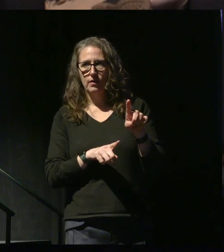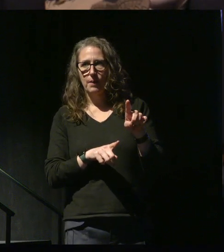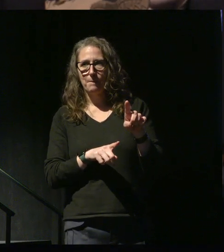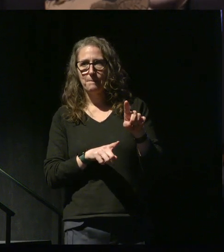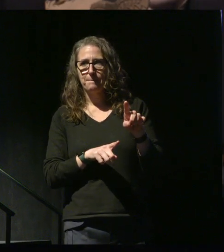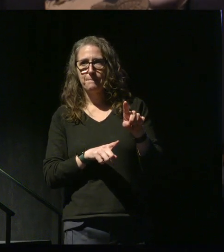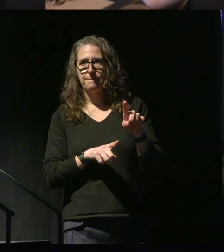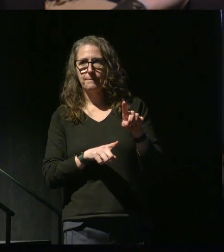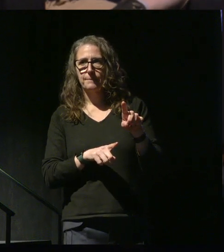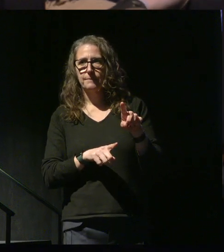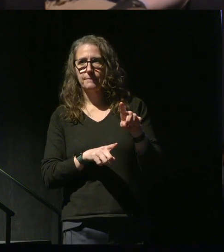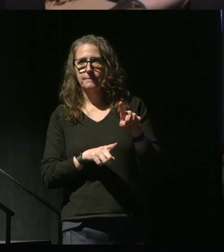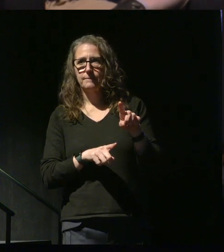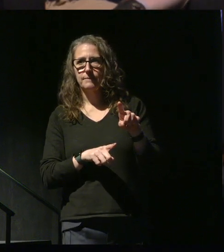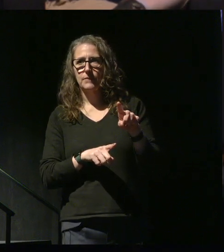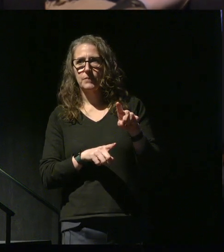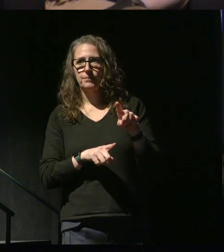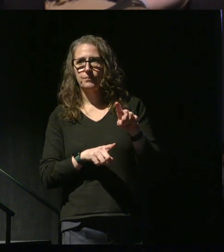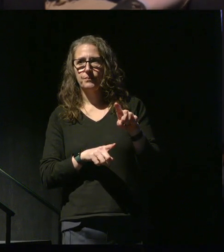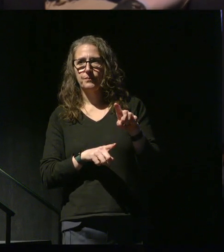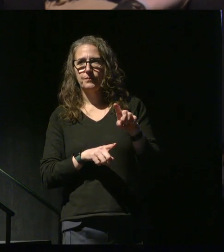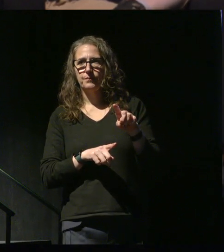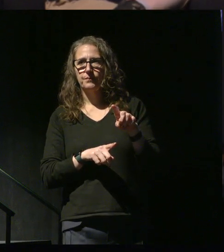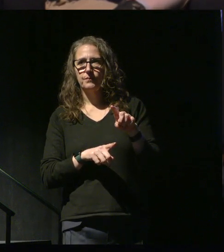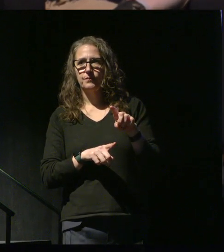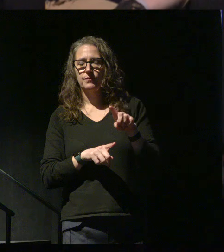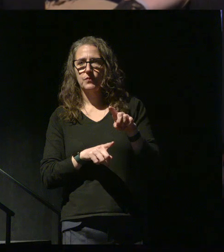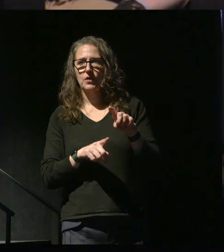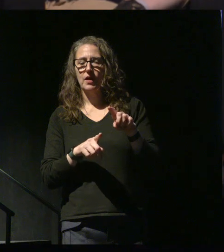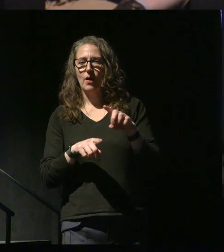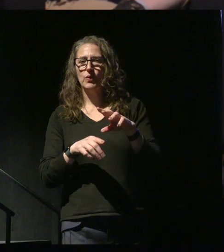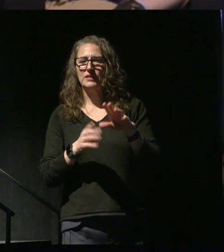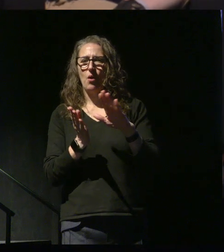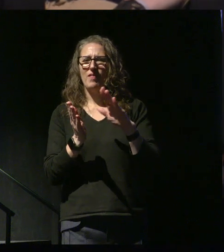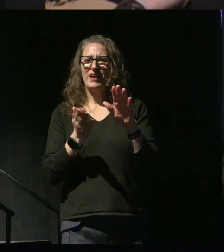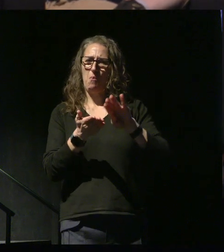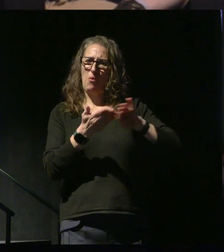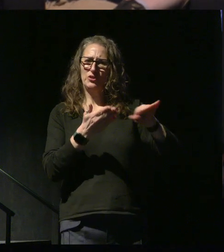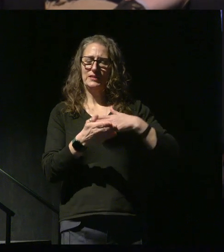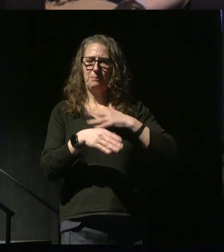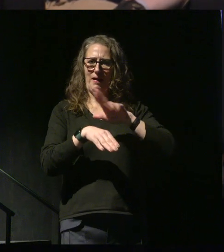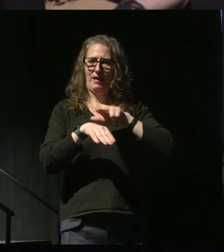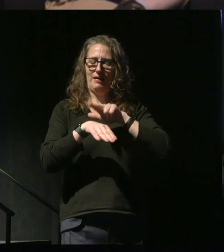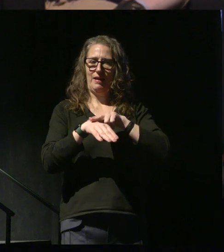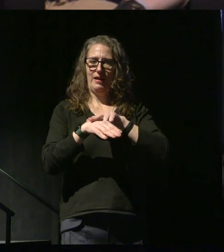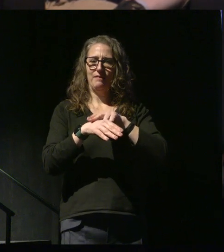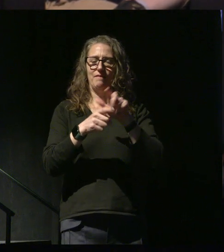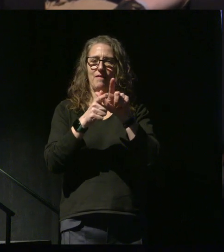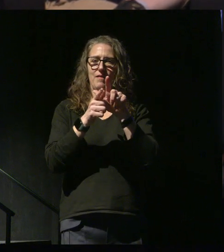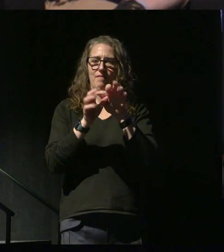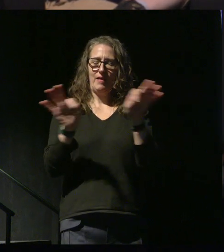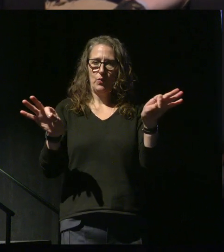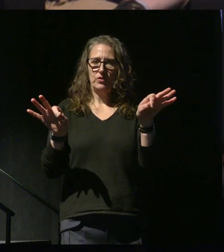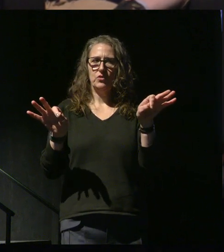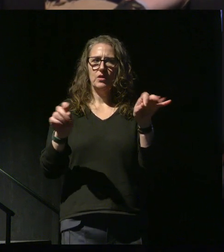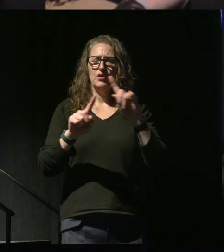and it's so easy to default into that othering. Yeah. Of oneself, and it's like, why is that italics there?